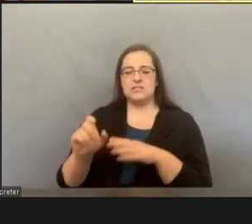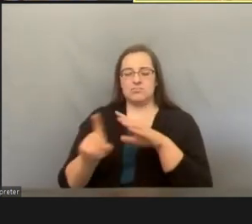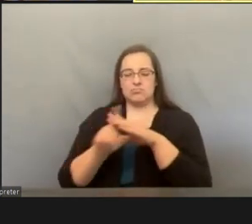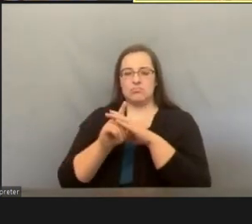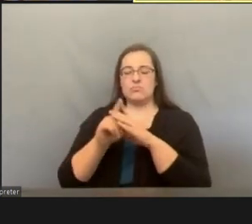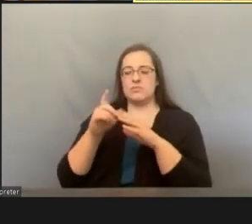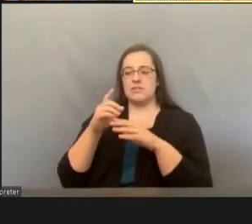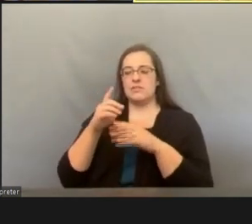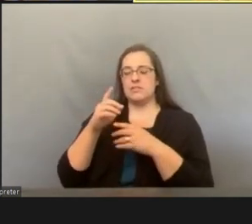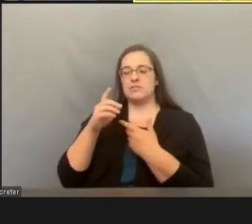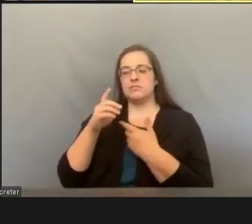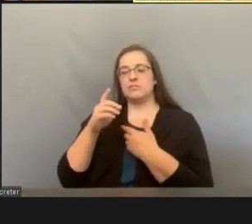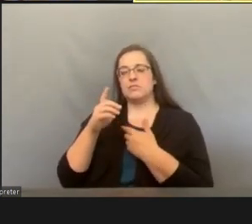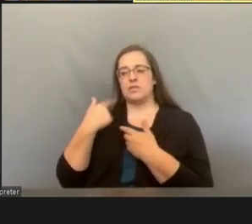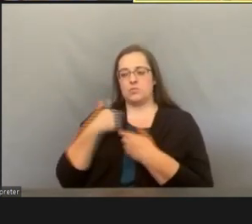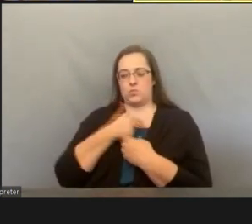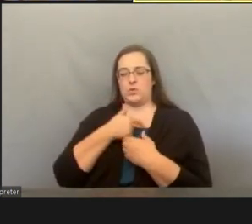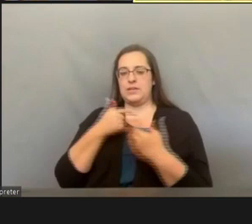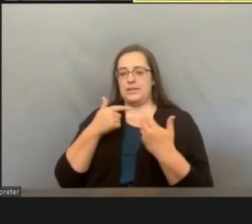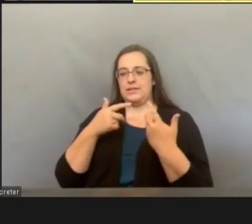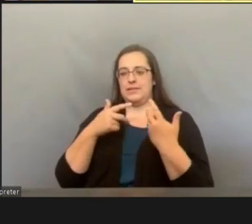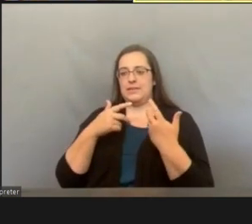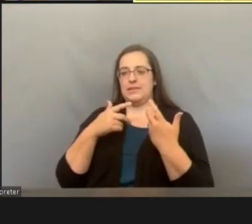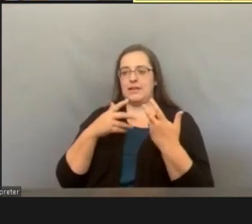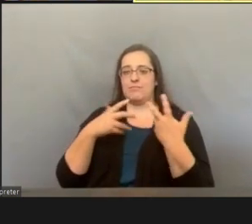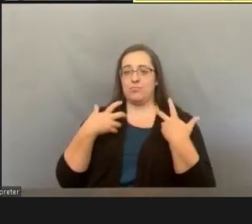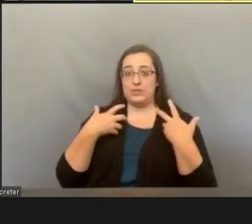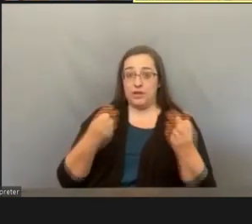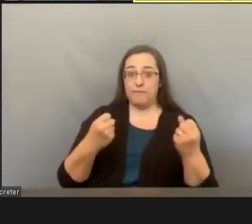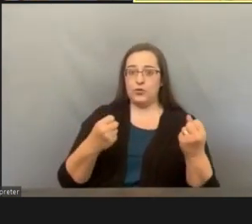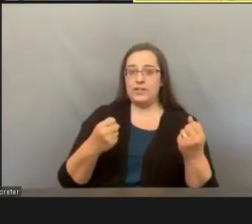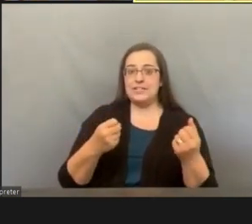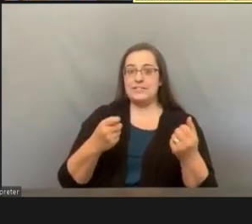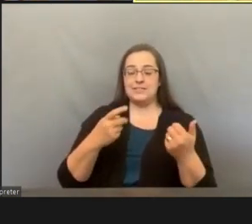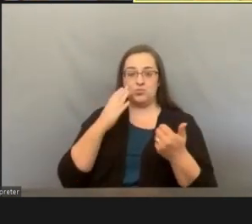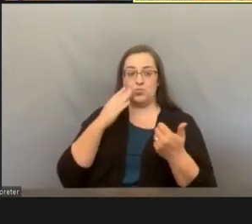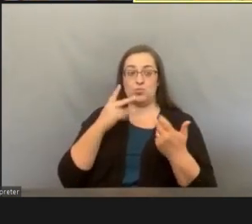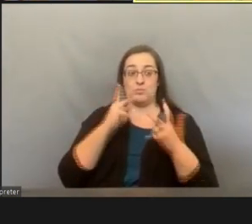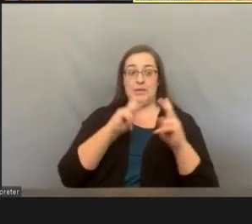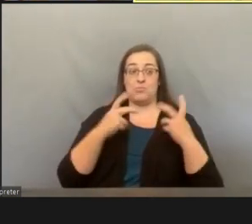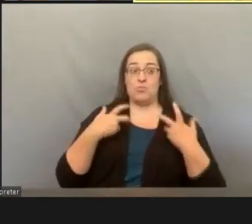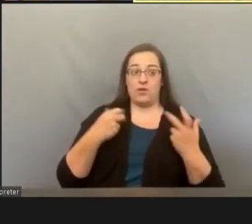DROPPING? OVERTIME ARE SEEING FEWER